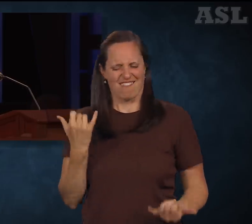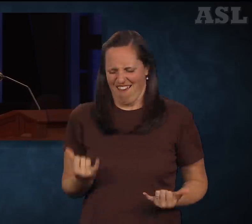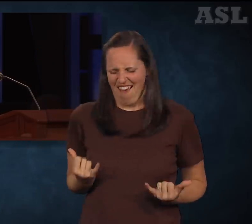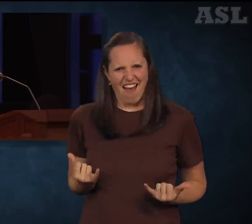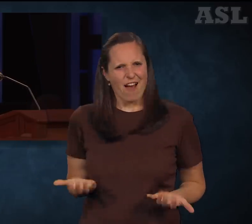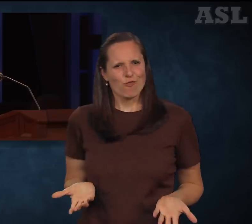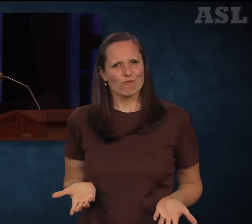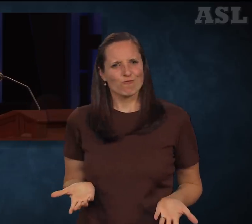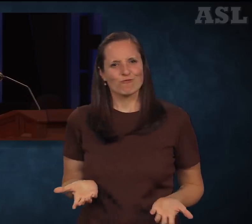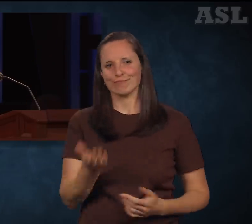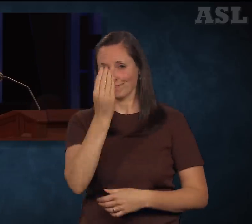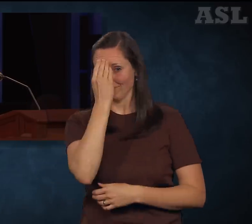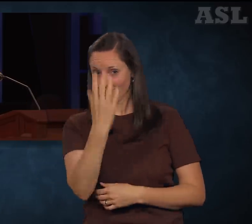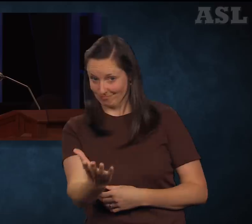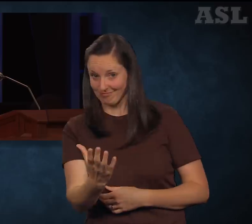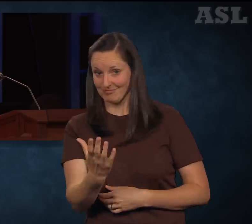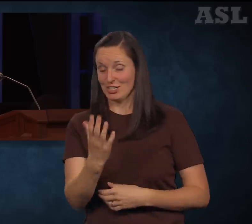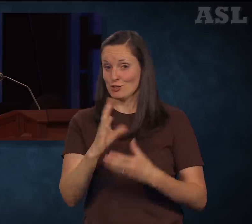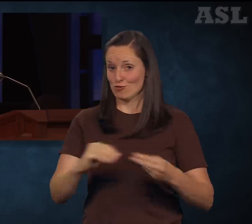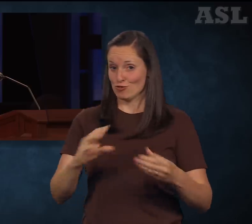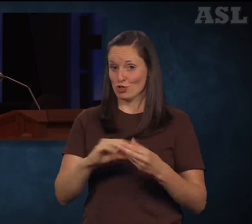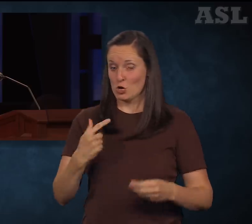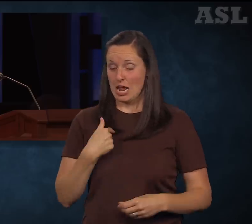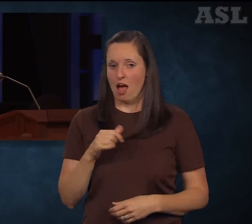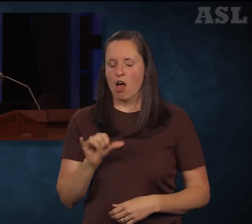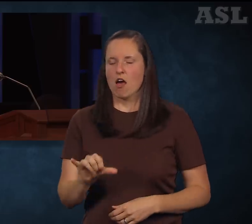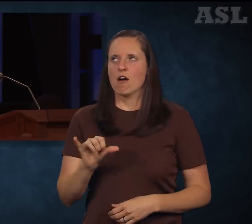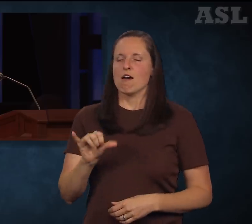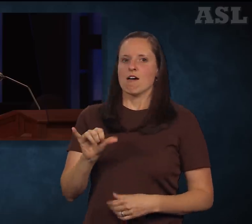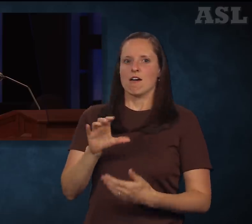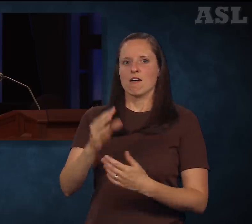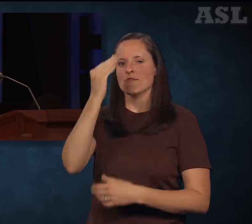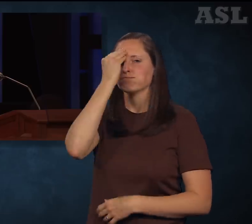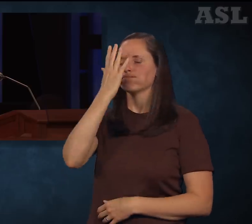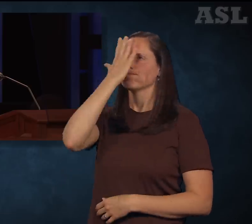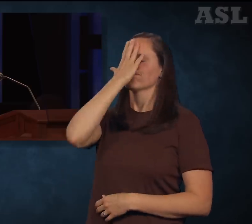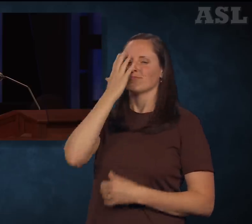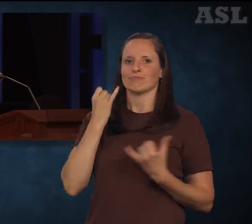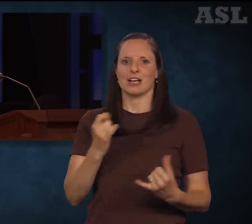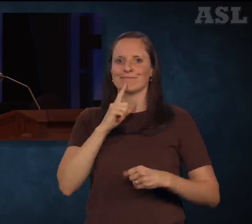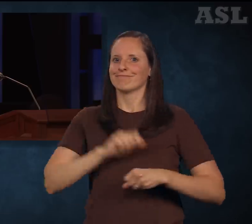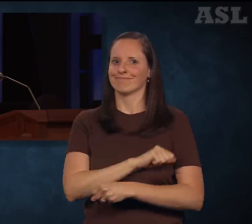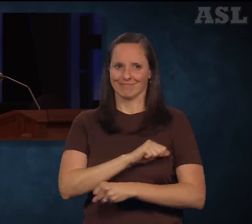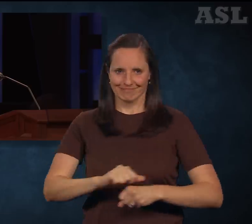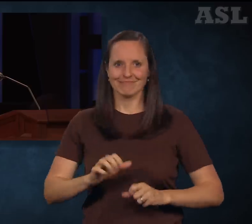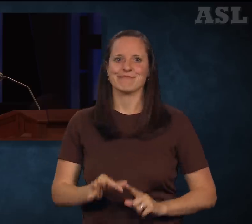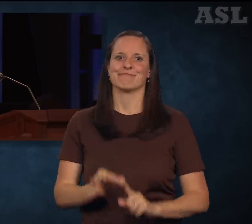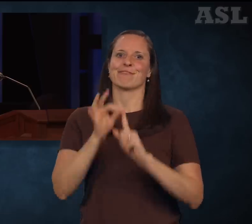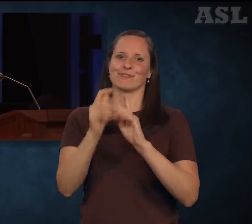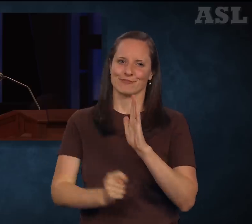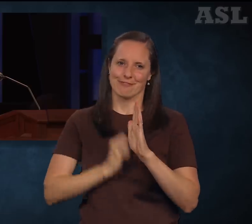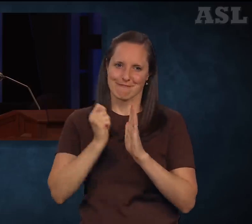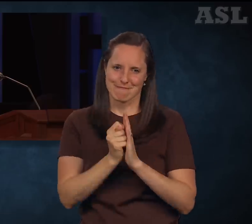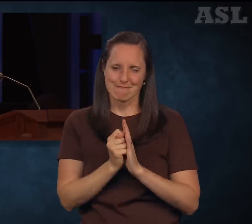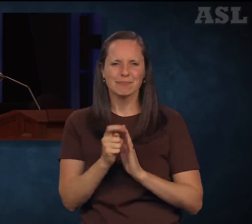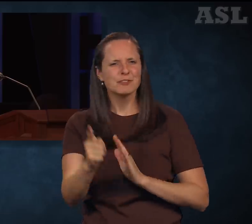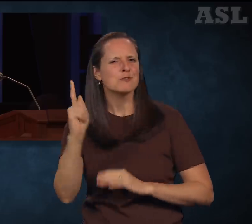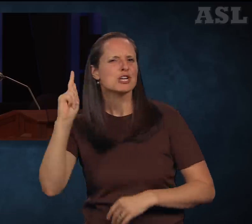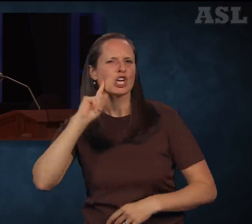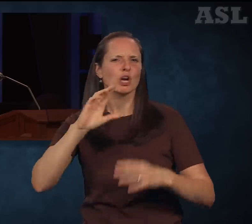LET ME TELL YOU OF AN EXPERIENCE THAT TAUGHT ME FIRSTHAND ABOUT THE HISTORIC